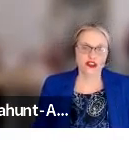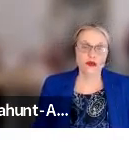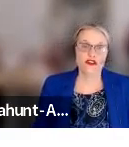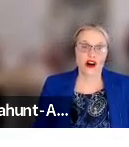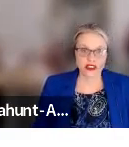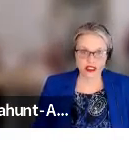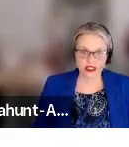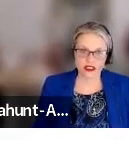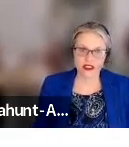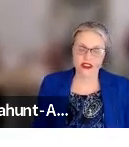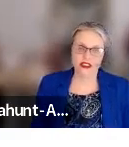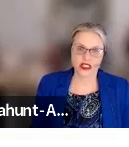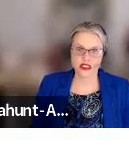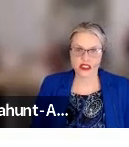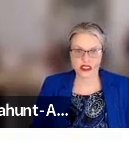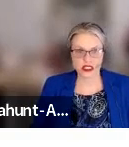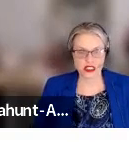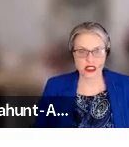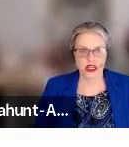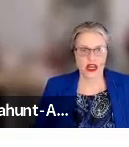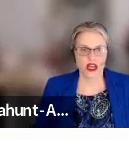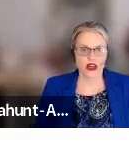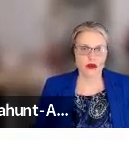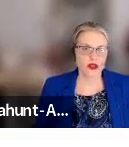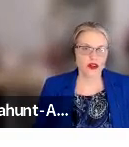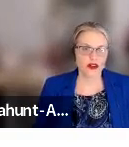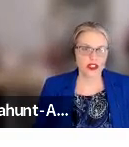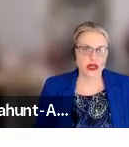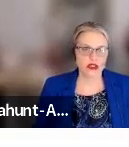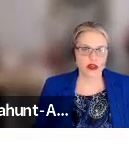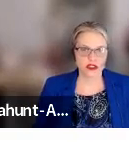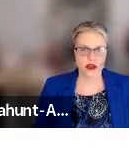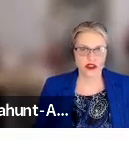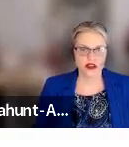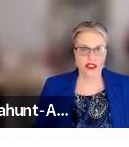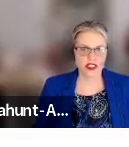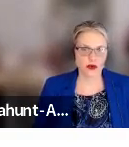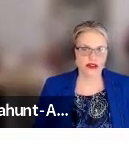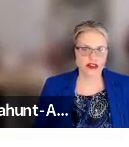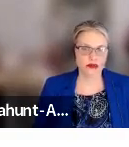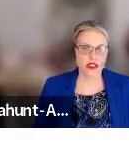In terms of cost, this is a dated statistic, in one year alone TBIs cost Americans 76.5